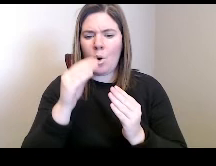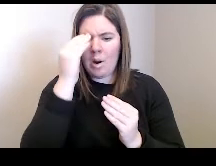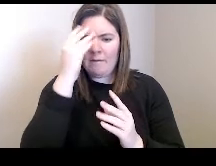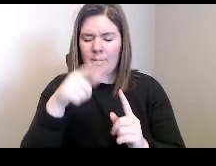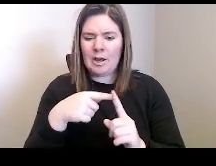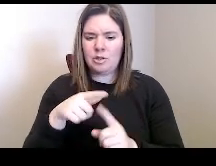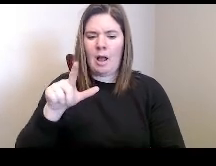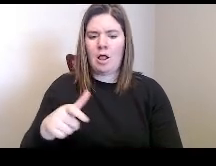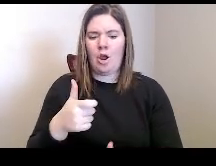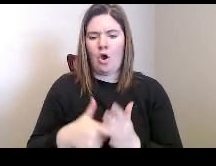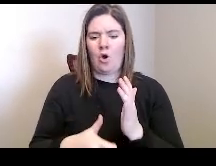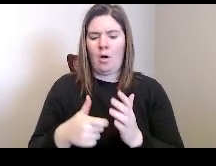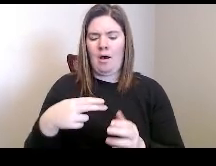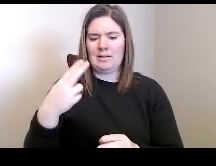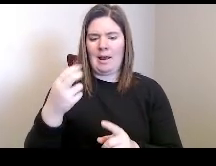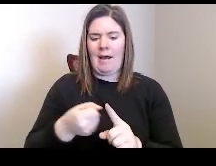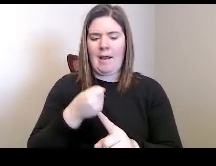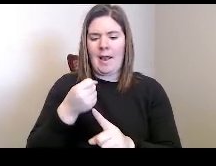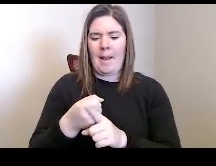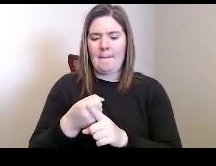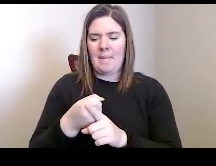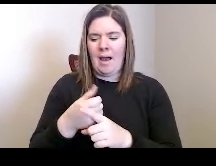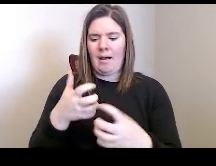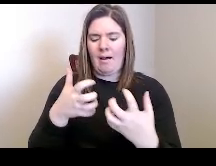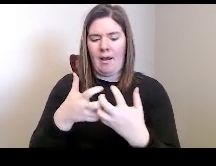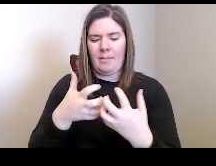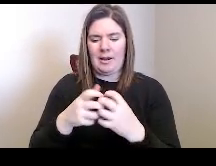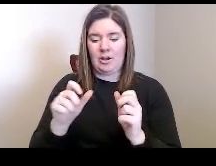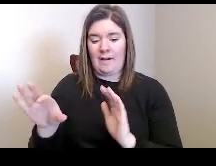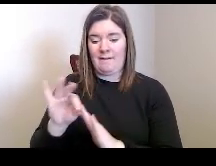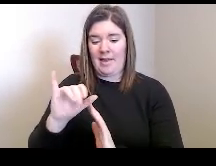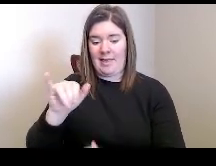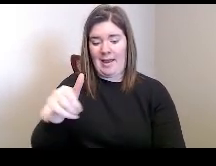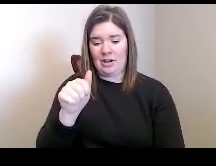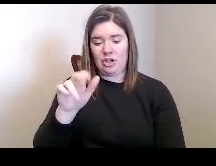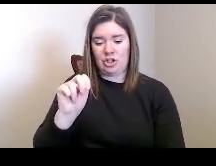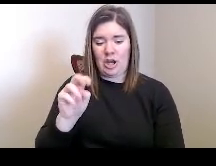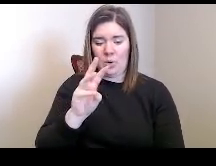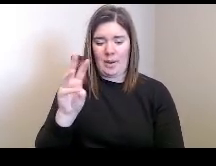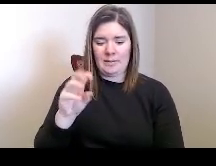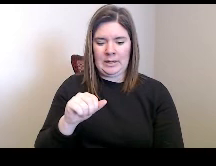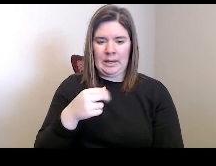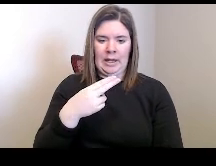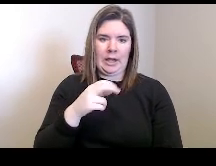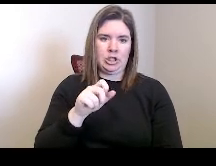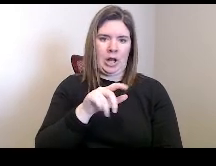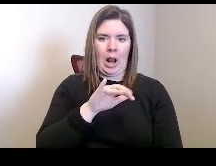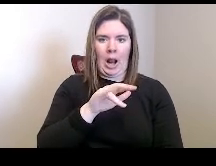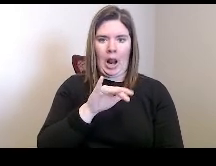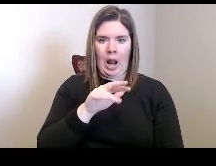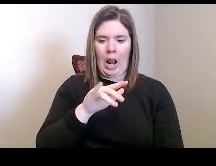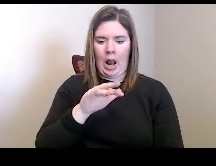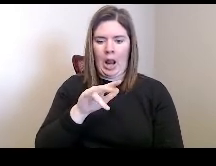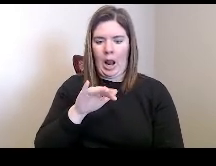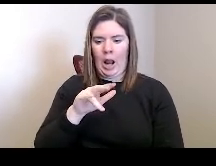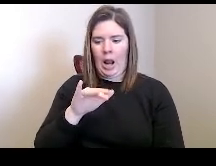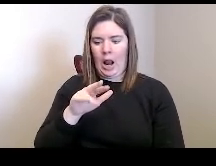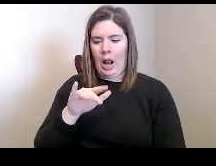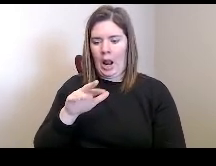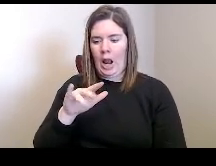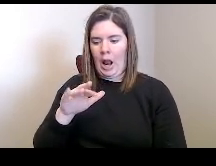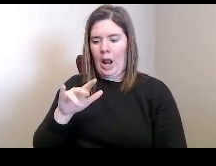accommodations can be found on the JAN website at http://askjan.org/media/lowcosthighimpact.html."